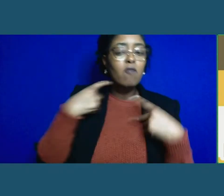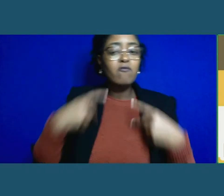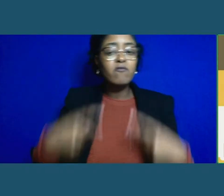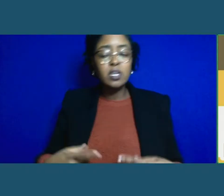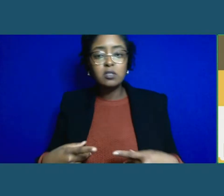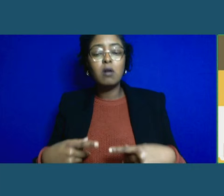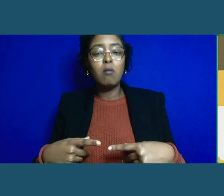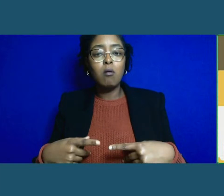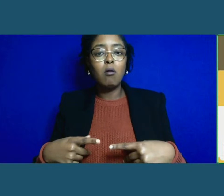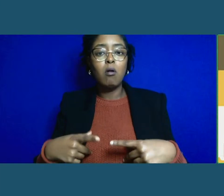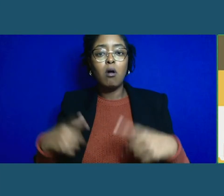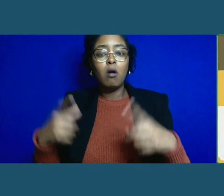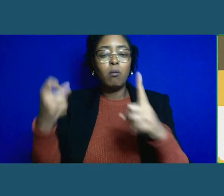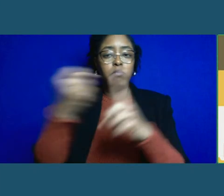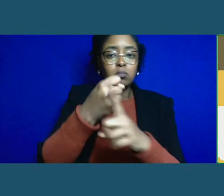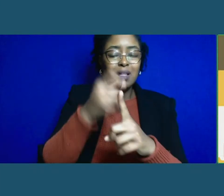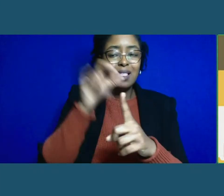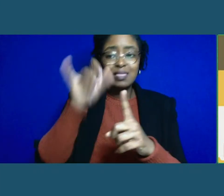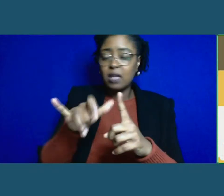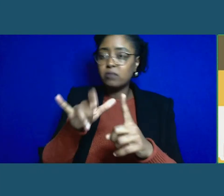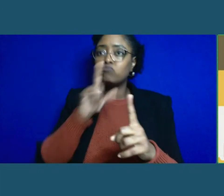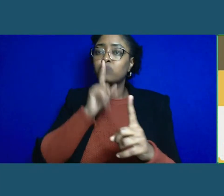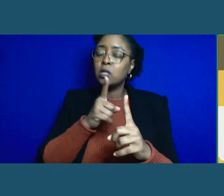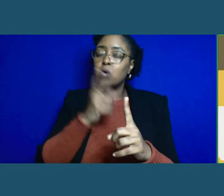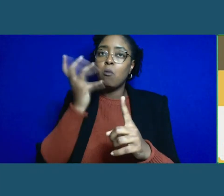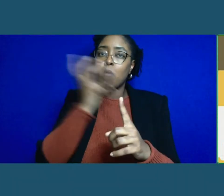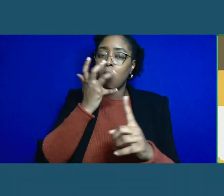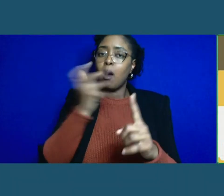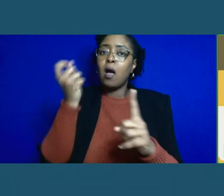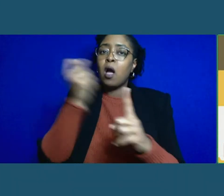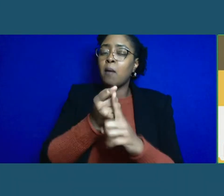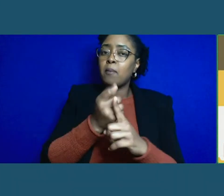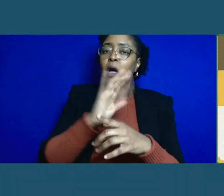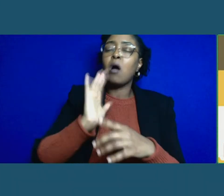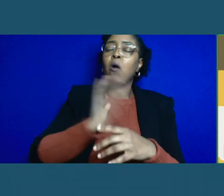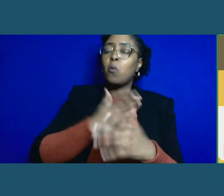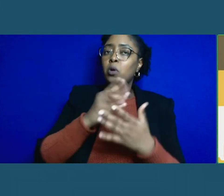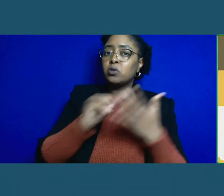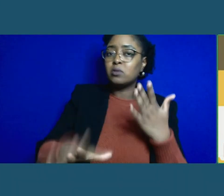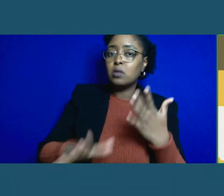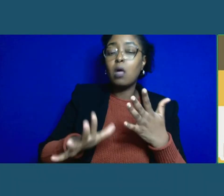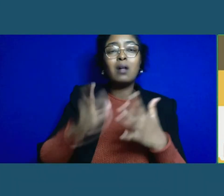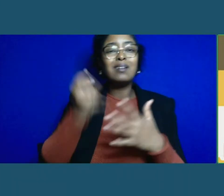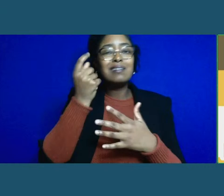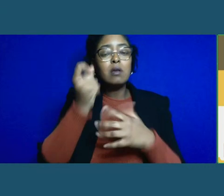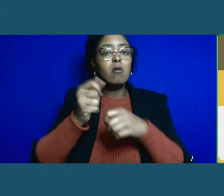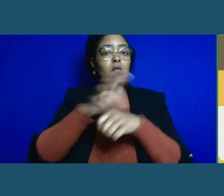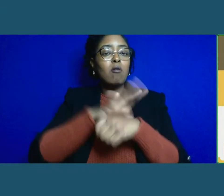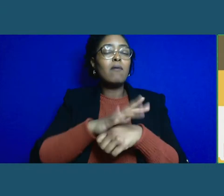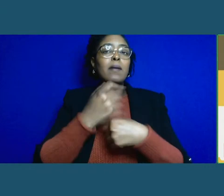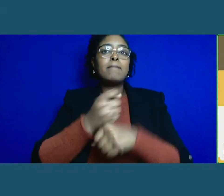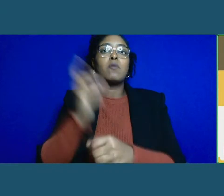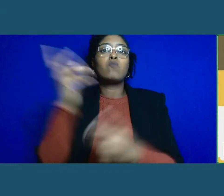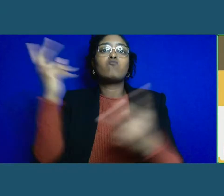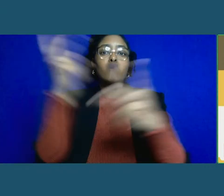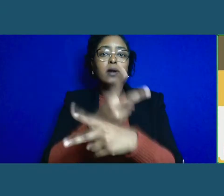psychological, sexual and physical incidents, which are, which seems to be an epidemic affecting our students, which